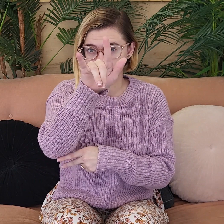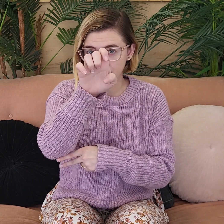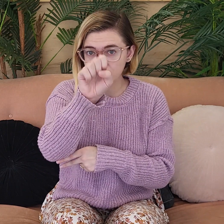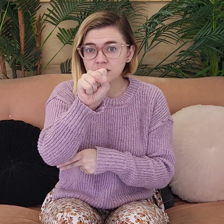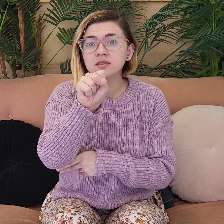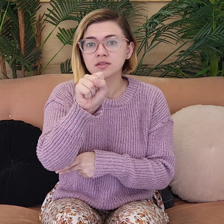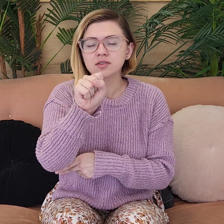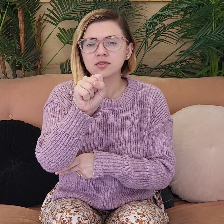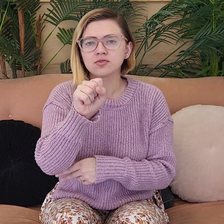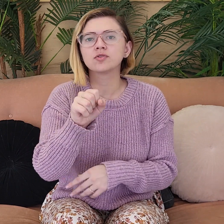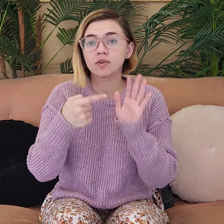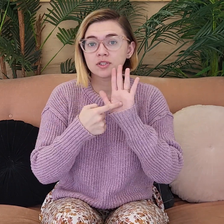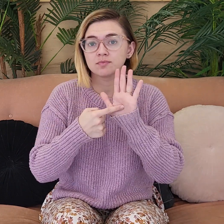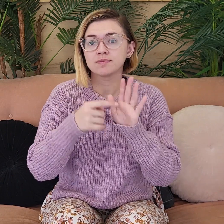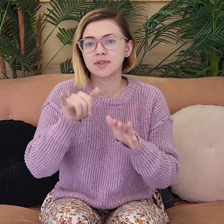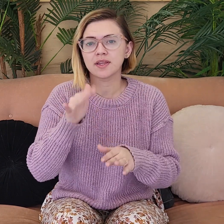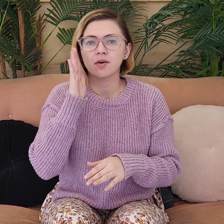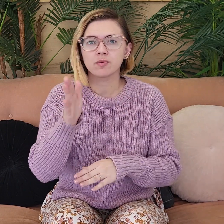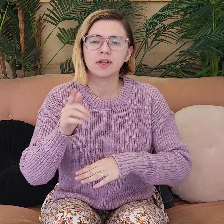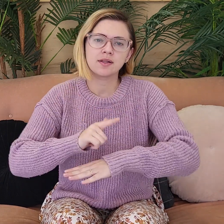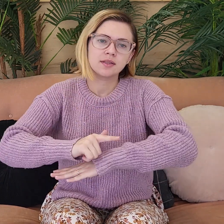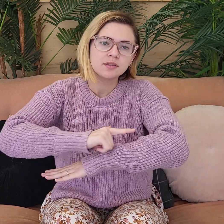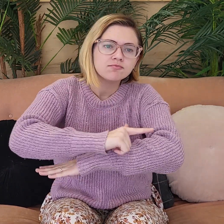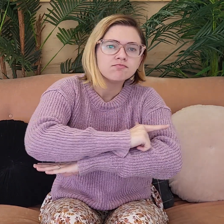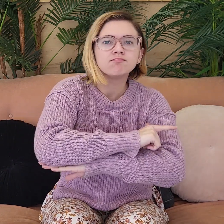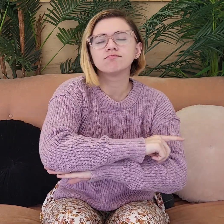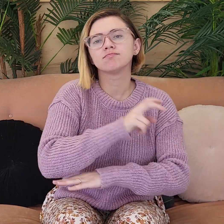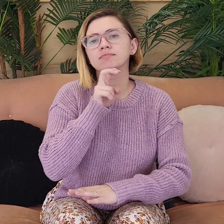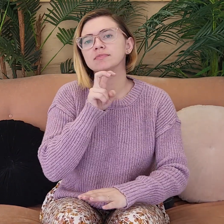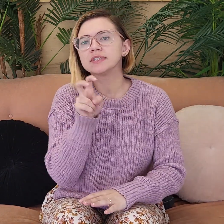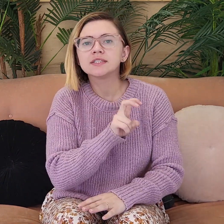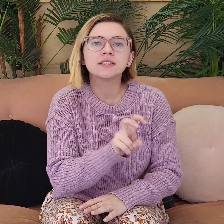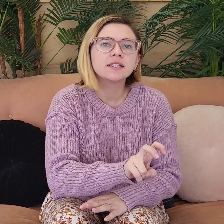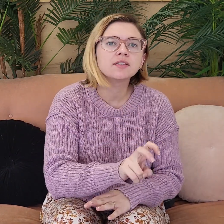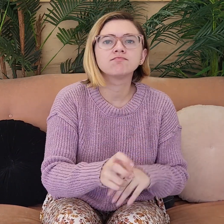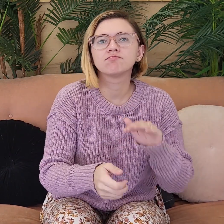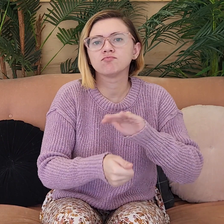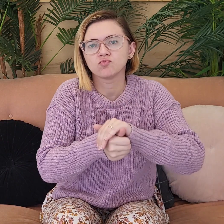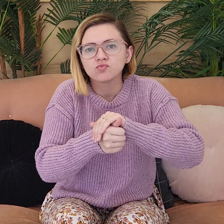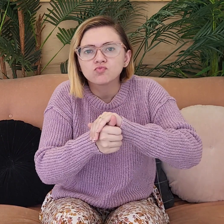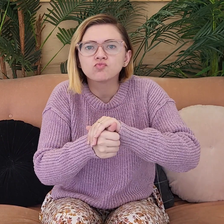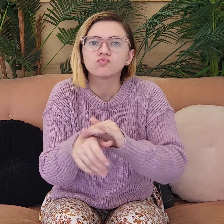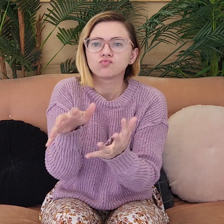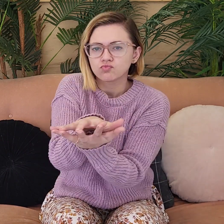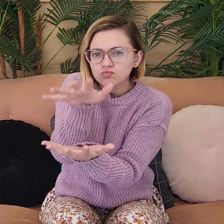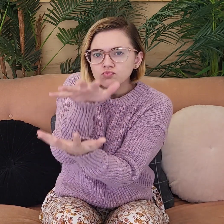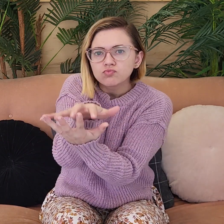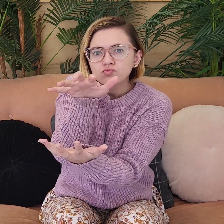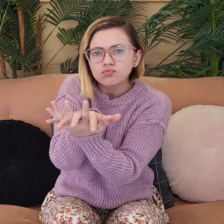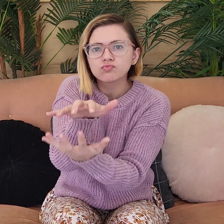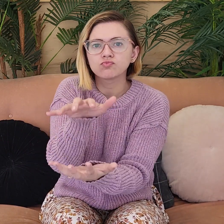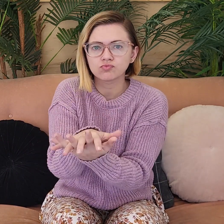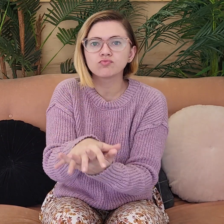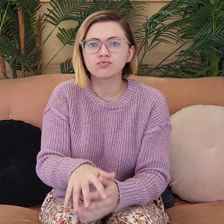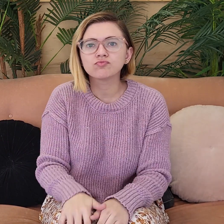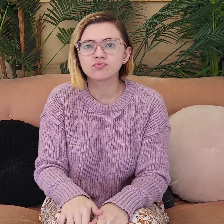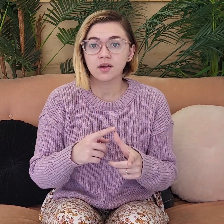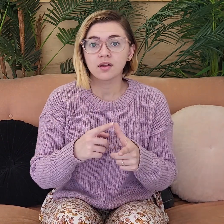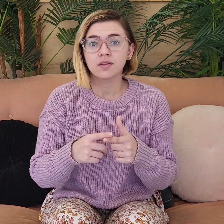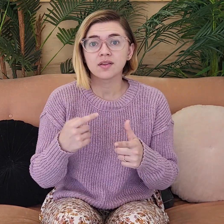different kinds of reptiles here on Earth. For example, that would be lizard, snakes, turtles,